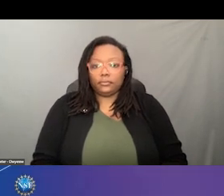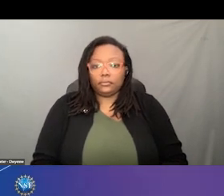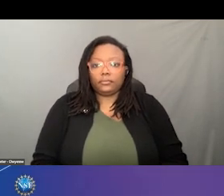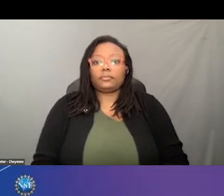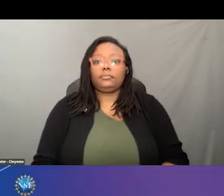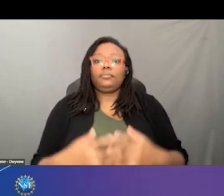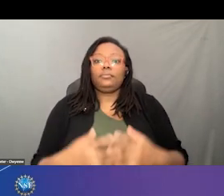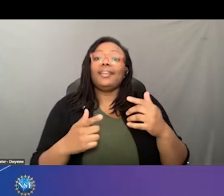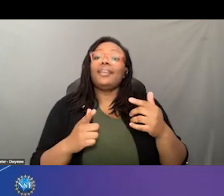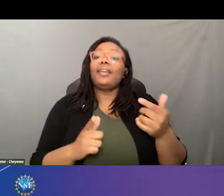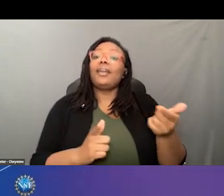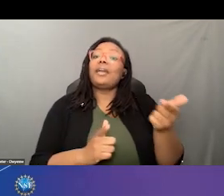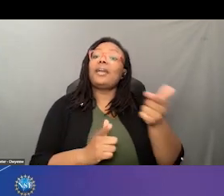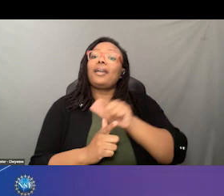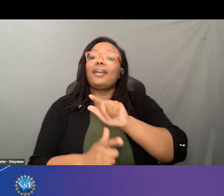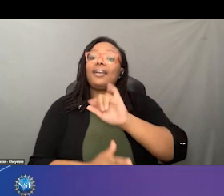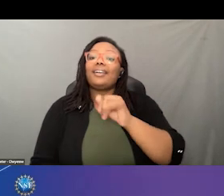And I will turn this one back over to Jannele.